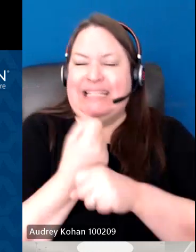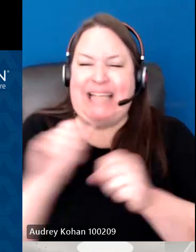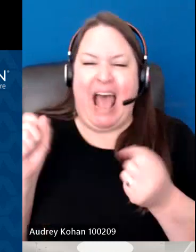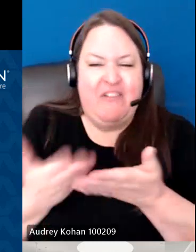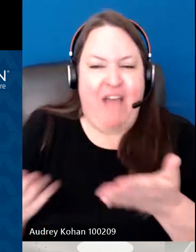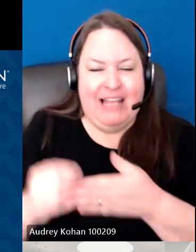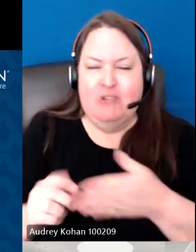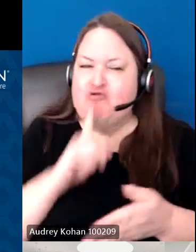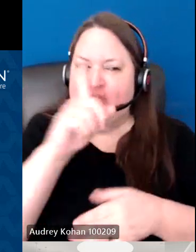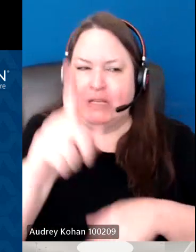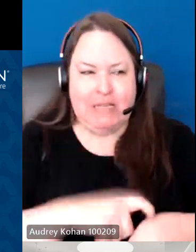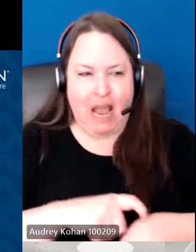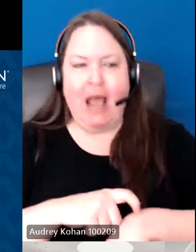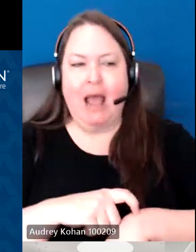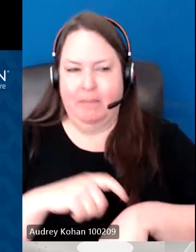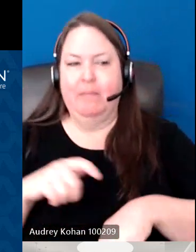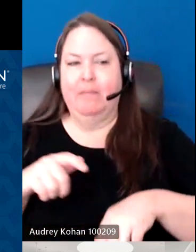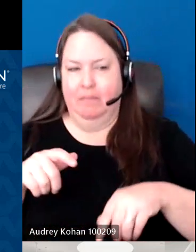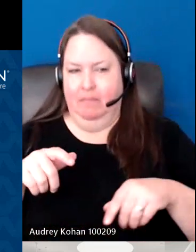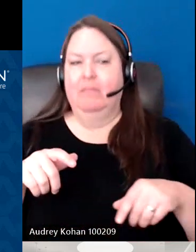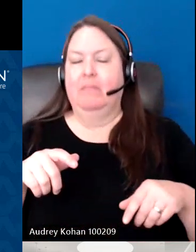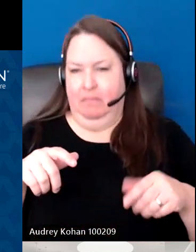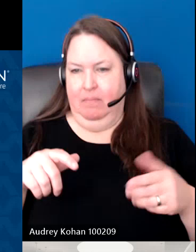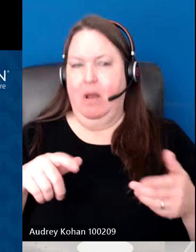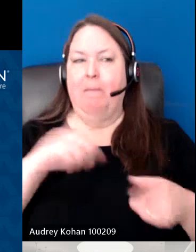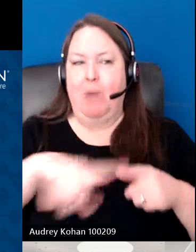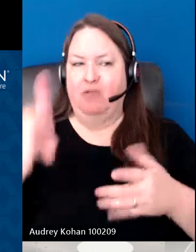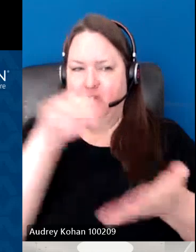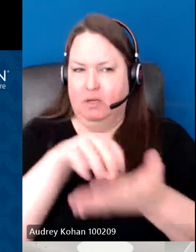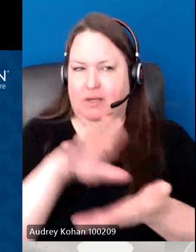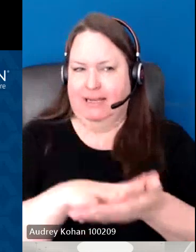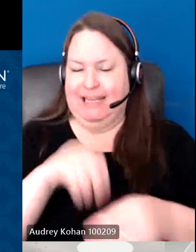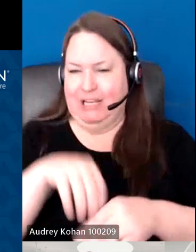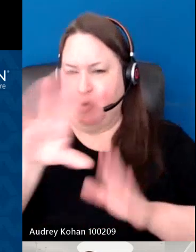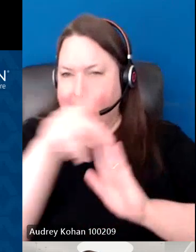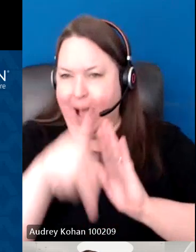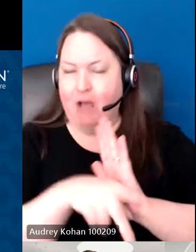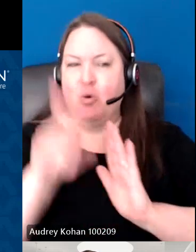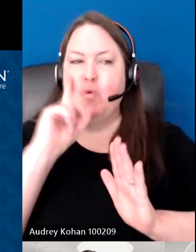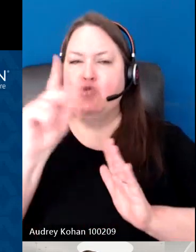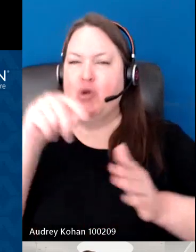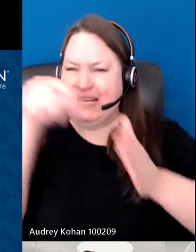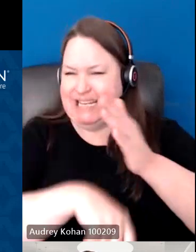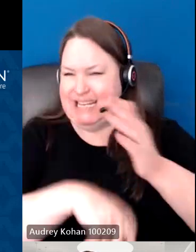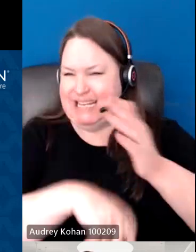time but you know you if you put down in your policy that you will do a deep dive to evaluate